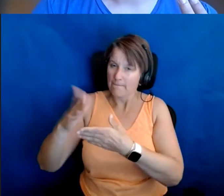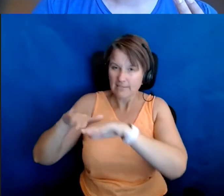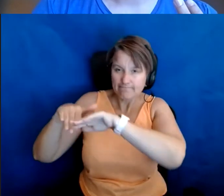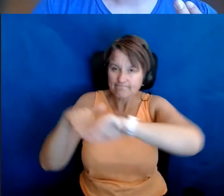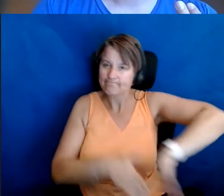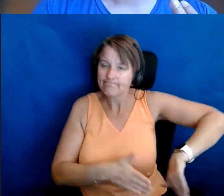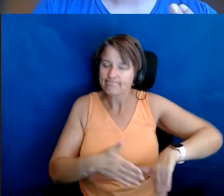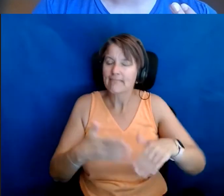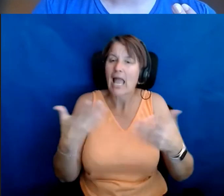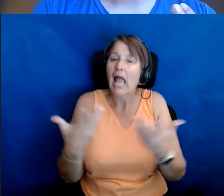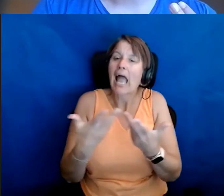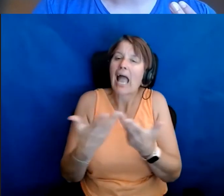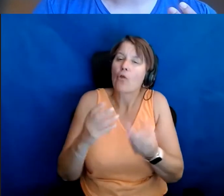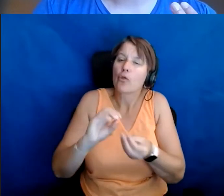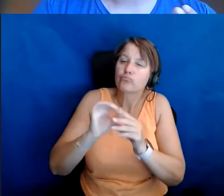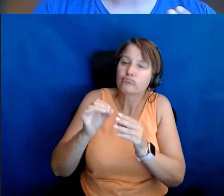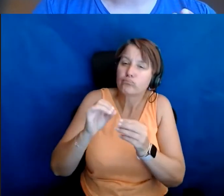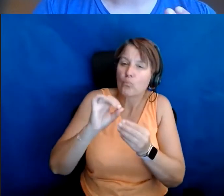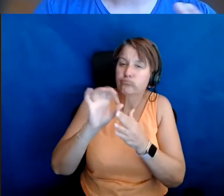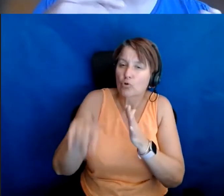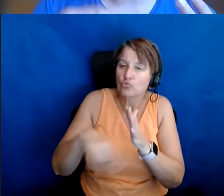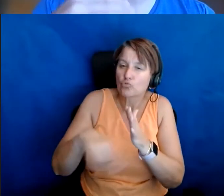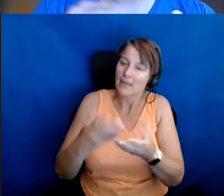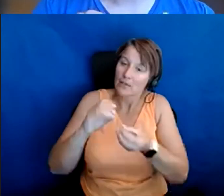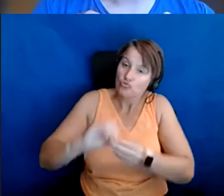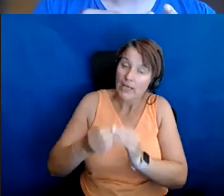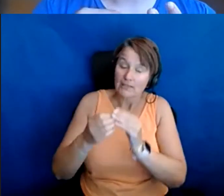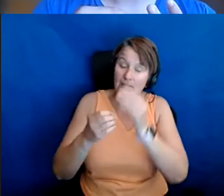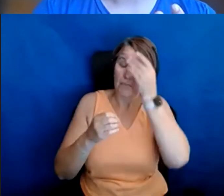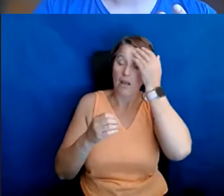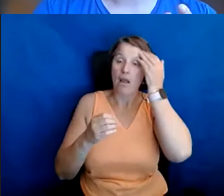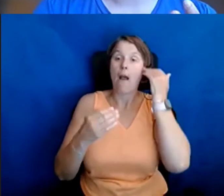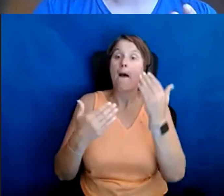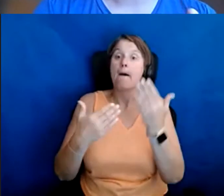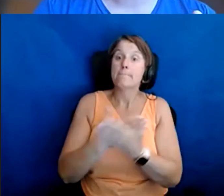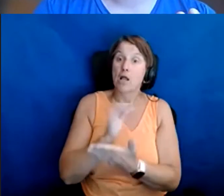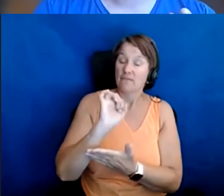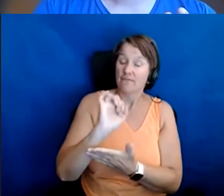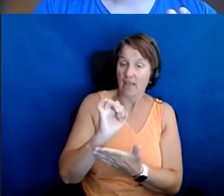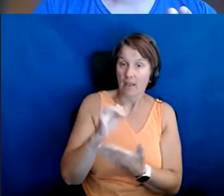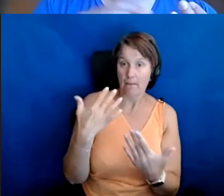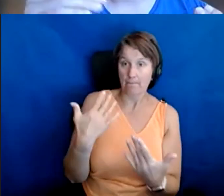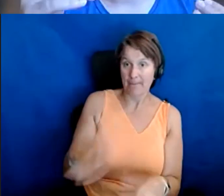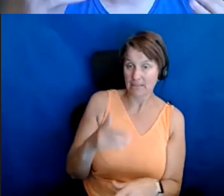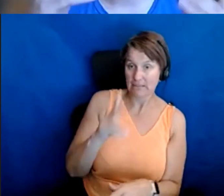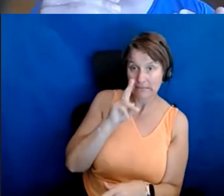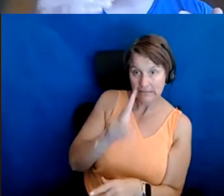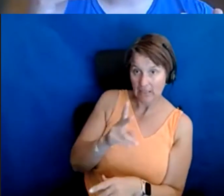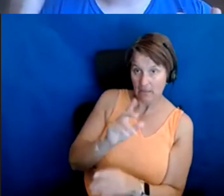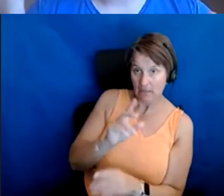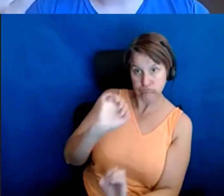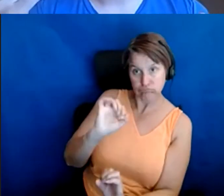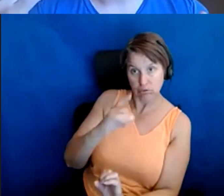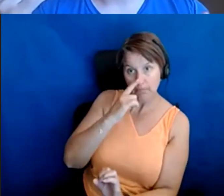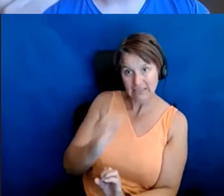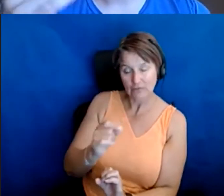And it's really in some ways for your – you’ve been part of it is your ability to see the potential that's been there. And like work with those restraints or